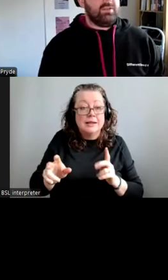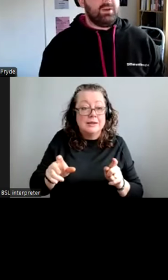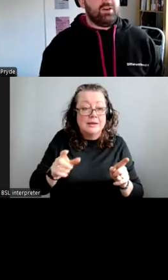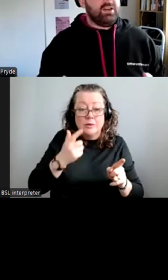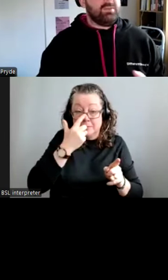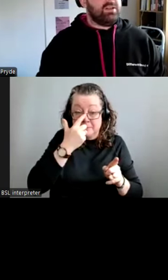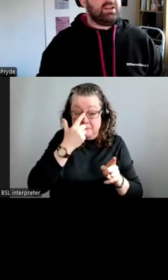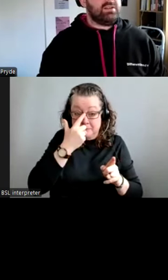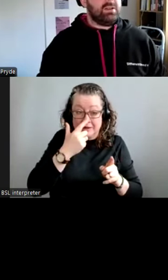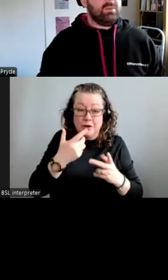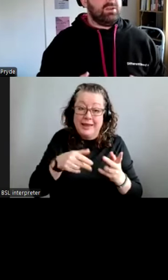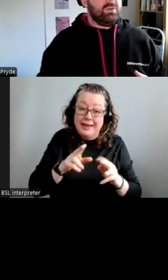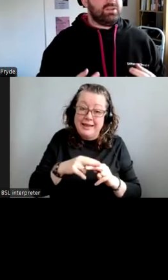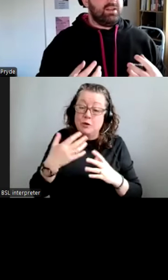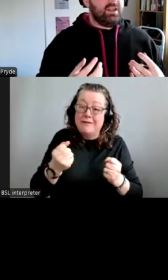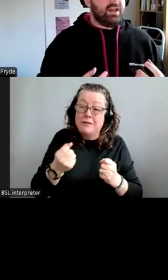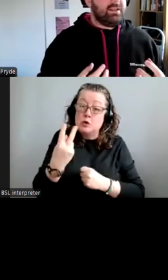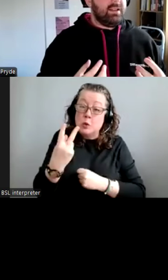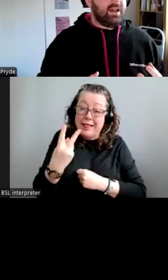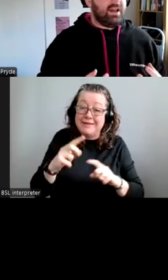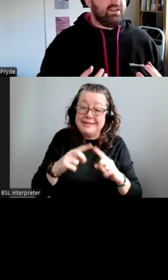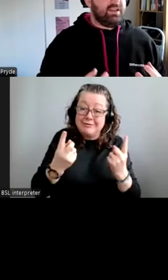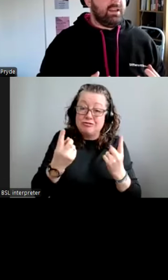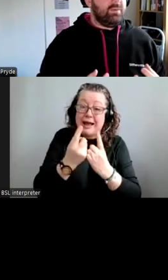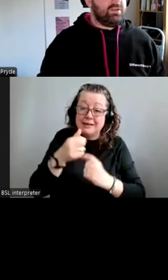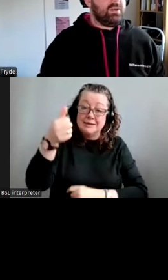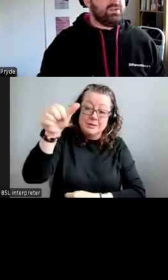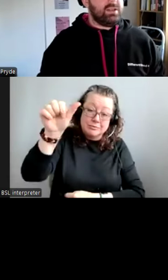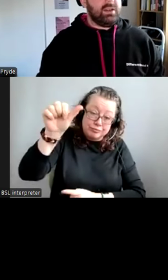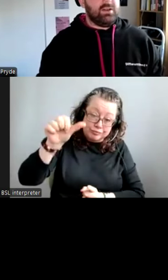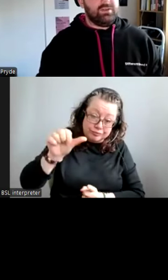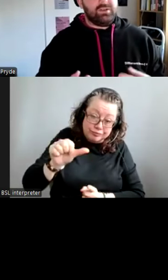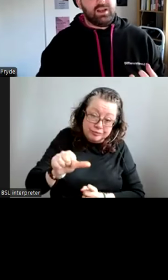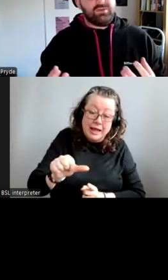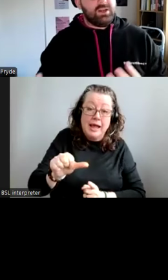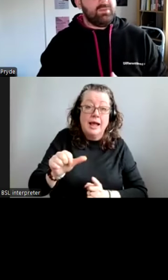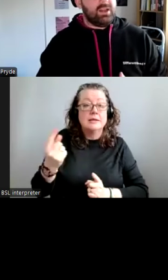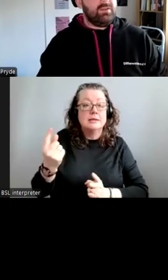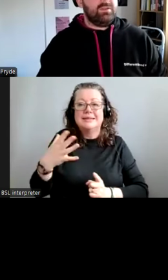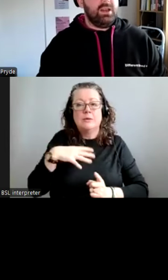If you have 12 items on a list and someone knows that they want to go and see Elder-grass Rime live,